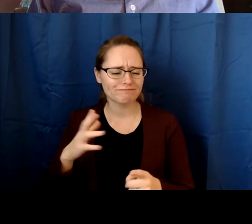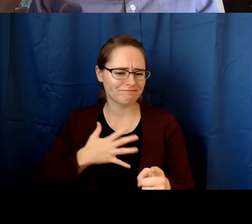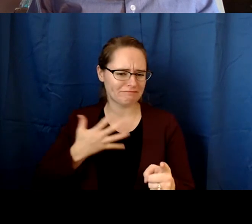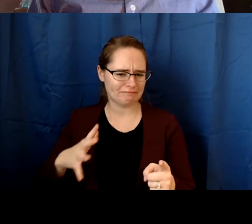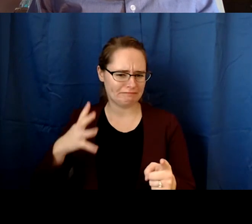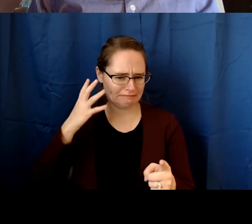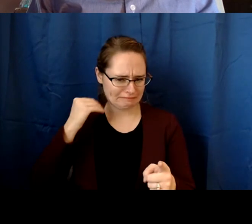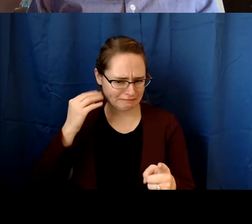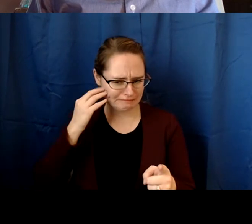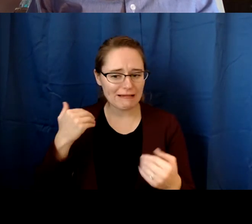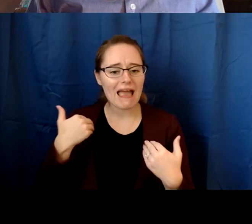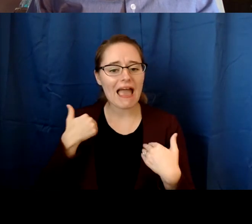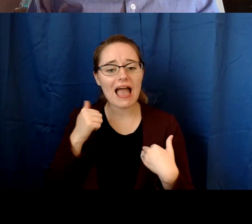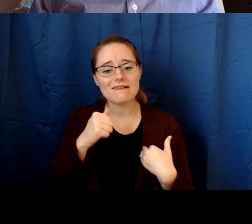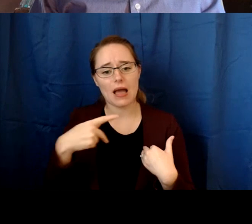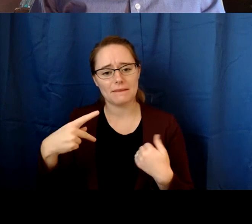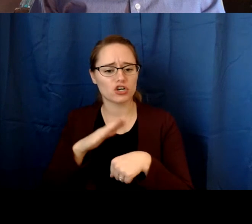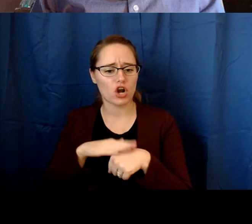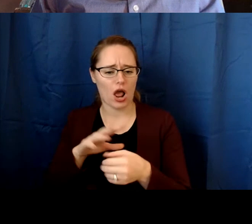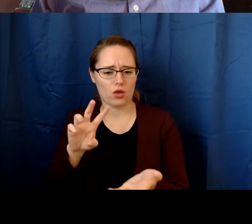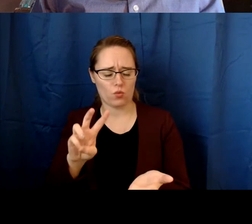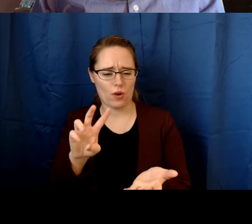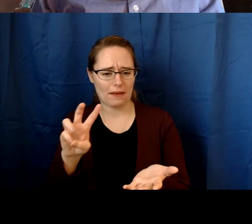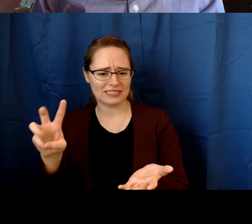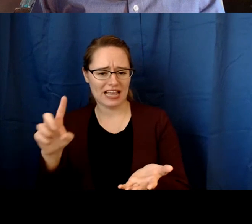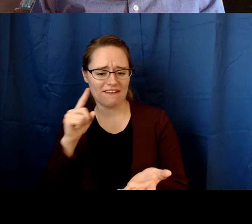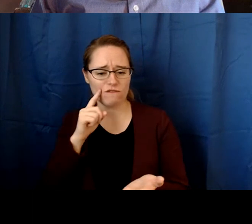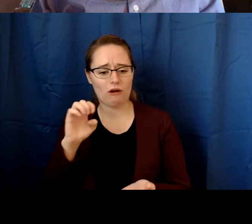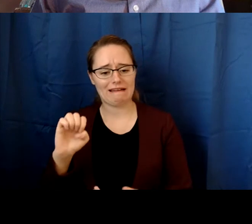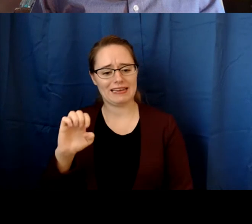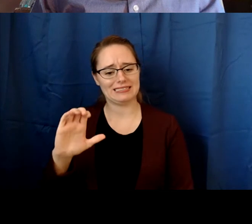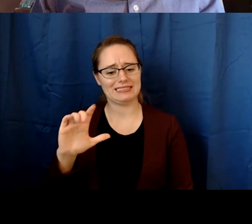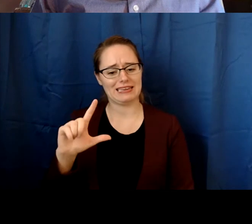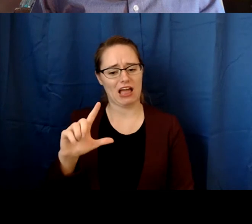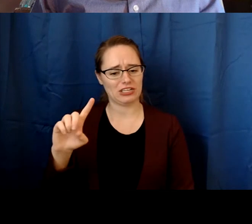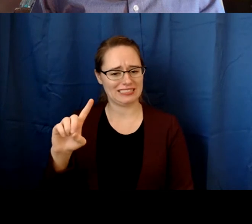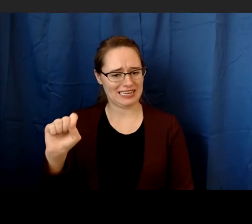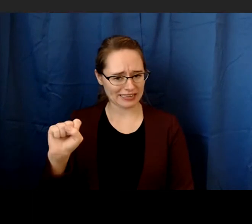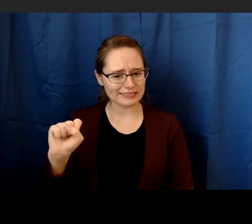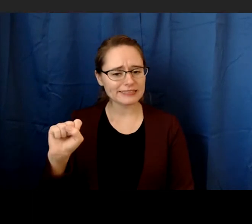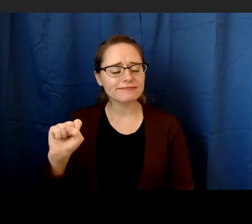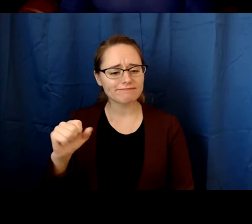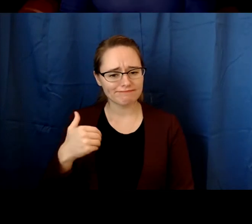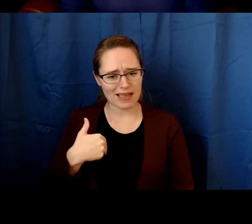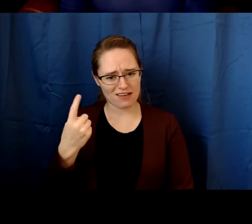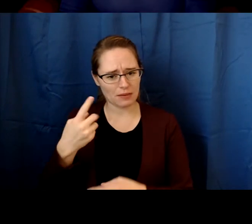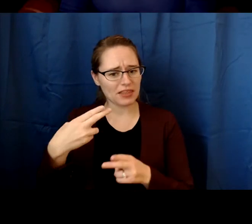We have an application on our website for ECLDS, and we have something called data stories